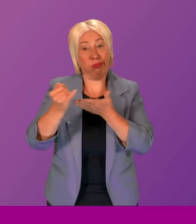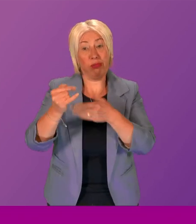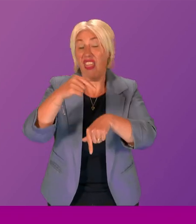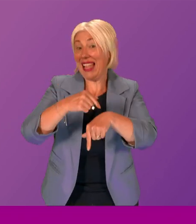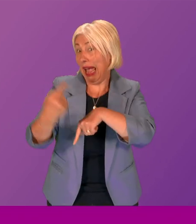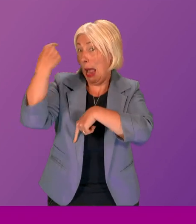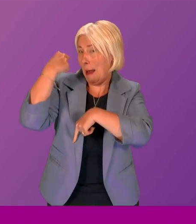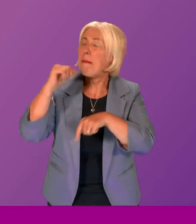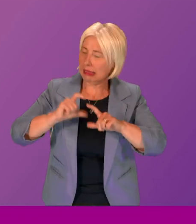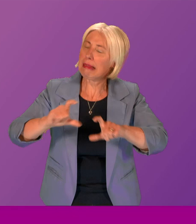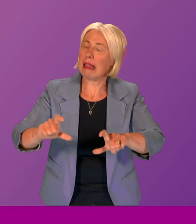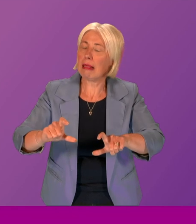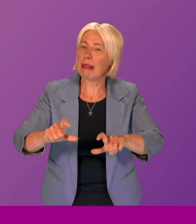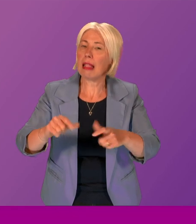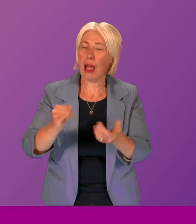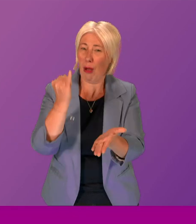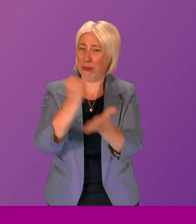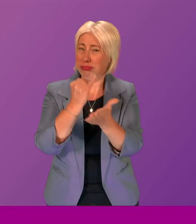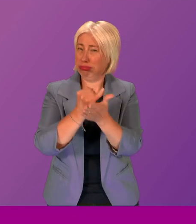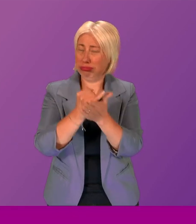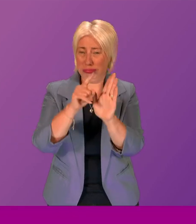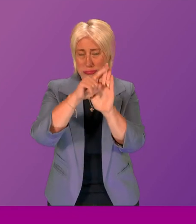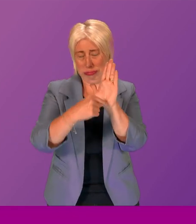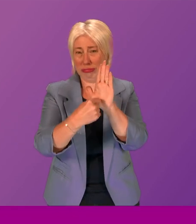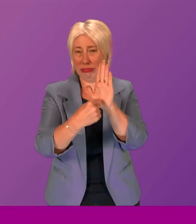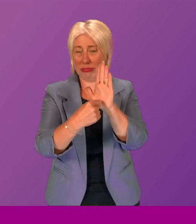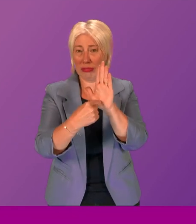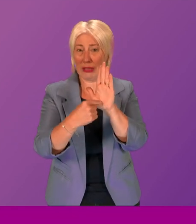The act is so flawed that, whatever its intentions, it is likely to create more